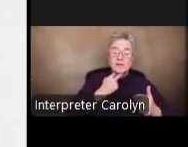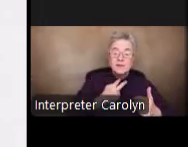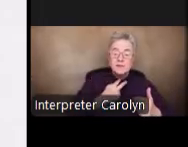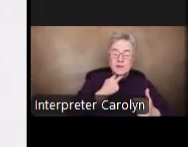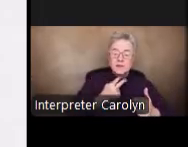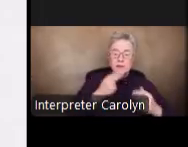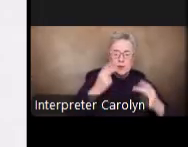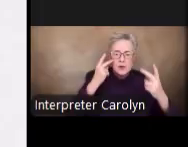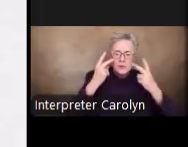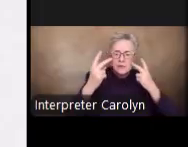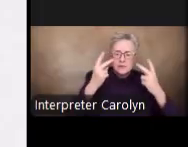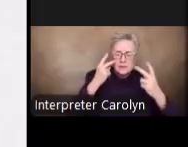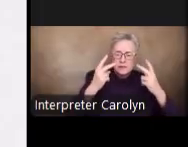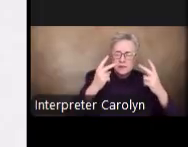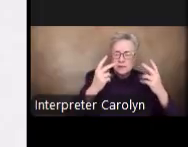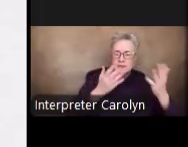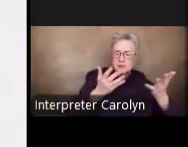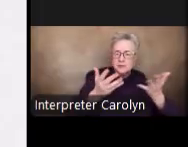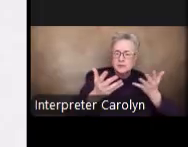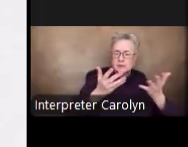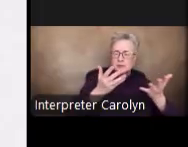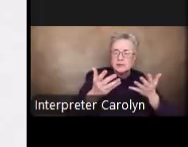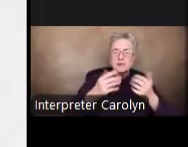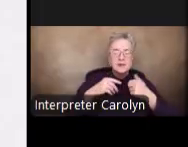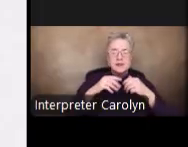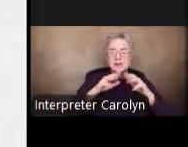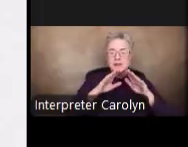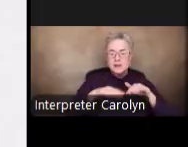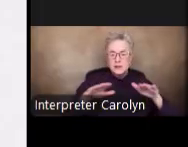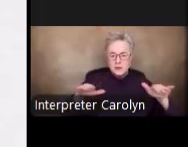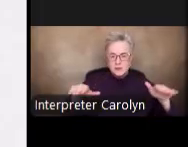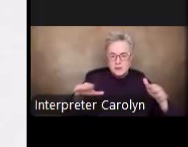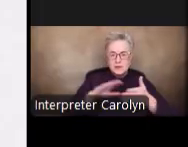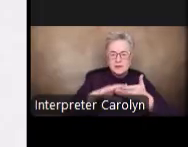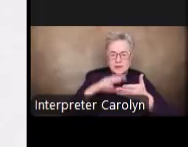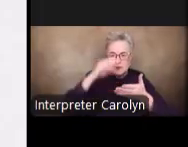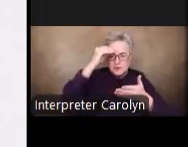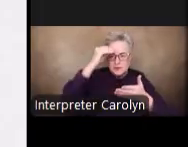gestural rhythm, the child is tuning into the melody and the